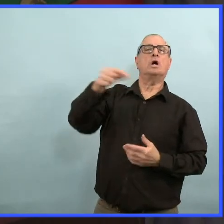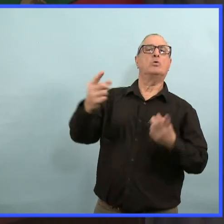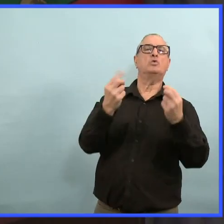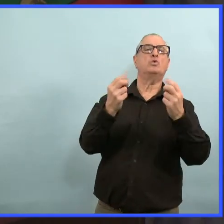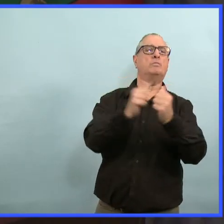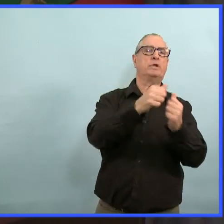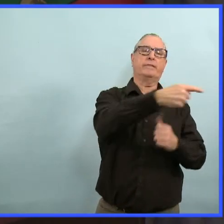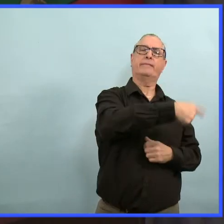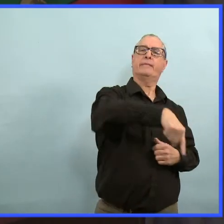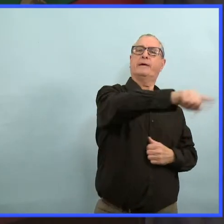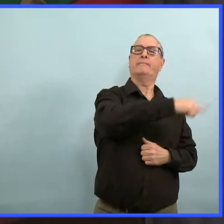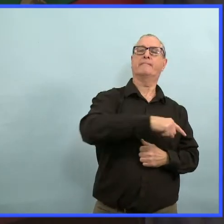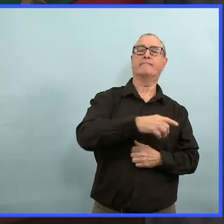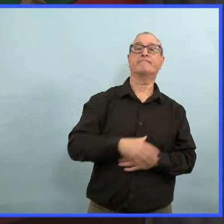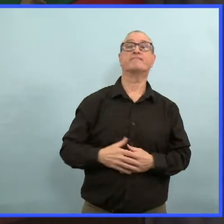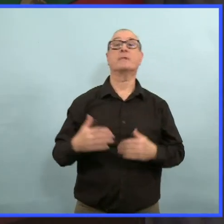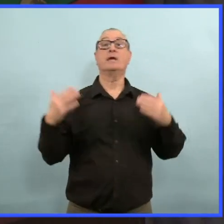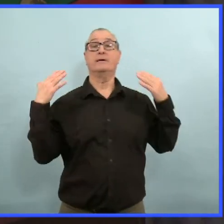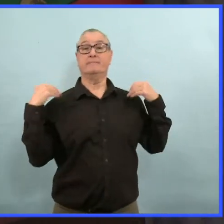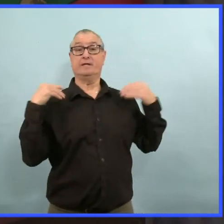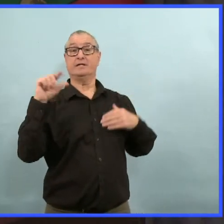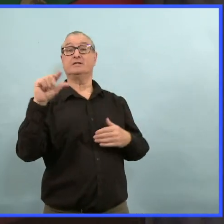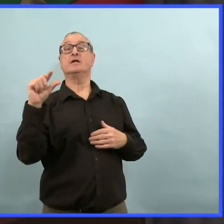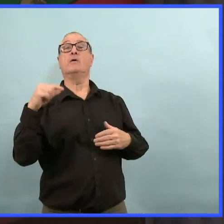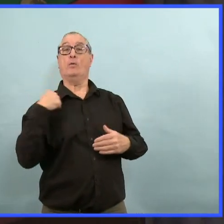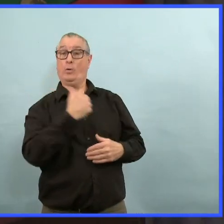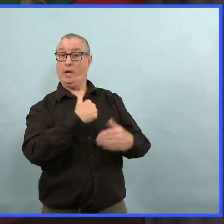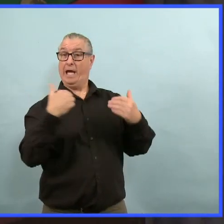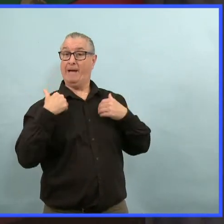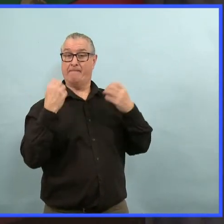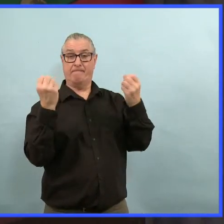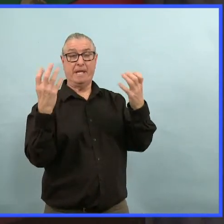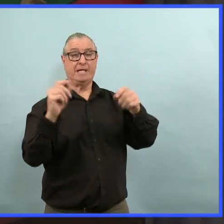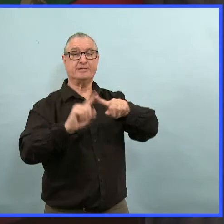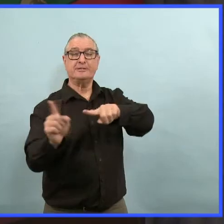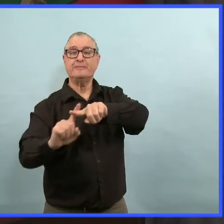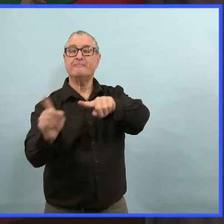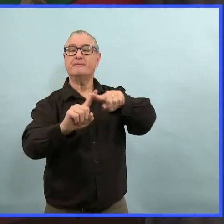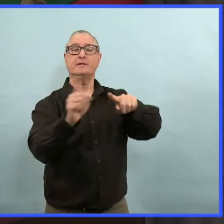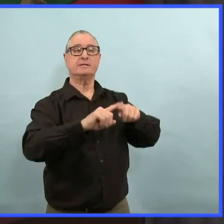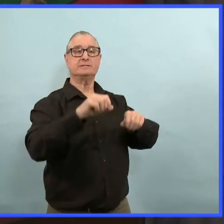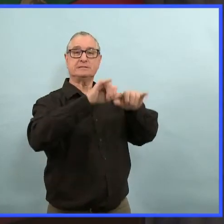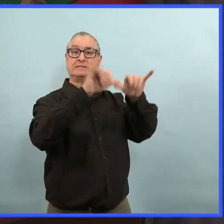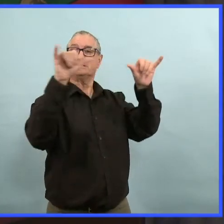my colleagues in the other departments continue to have discussions with the various business sectors